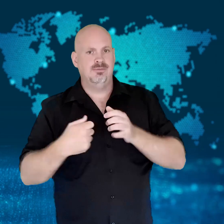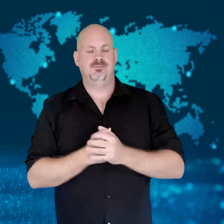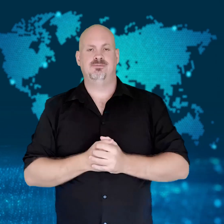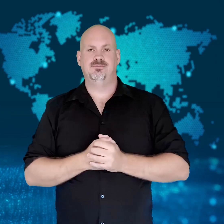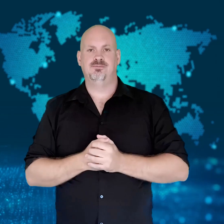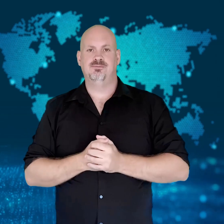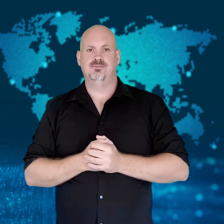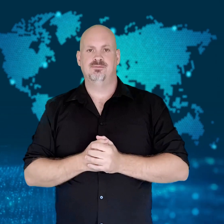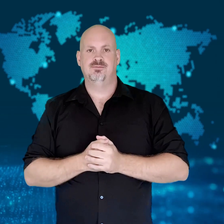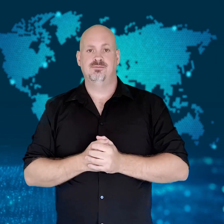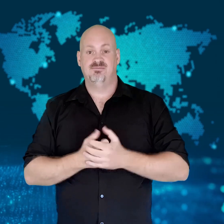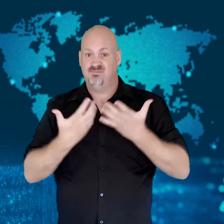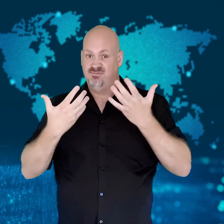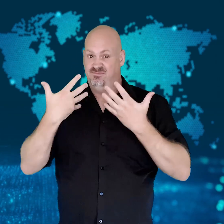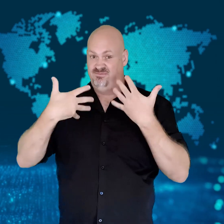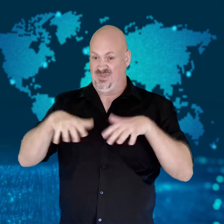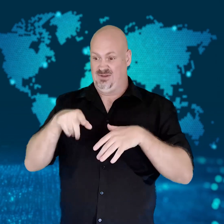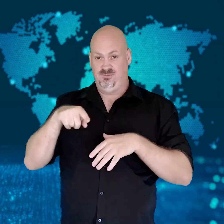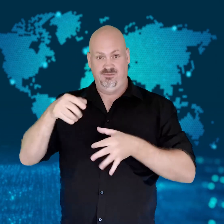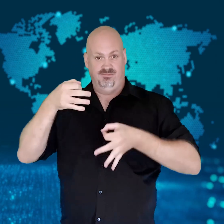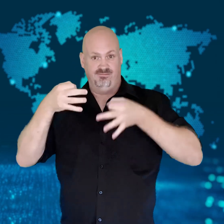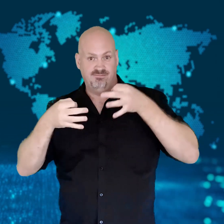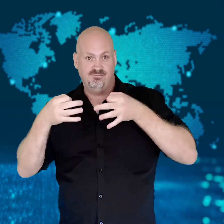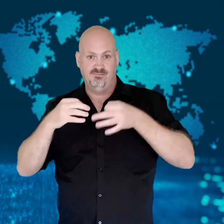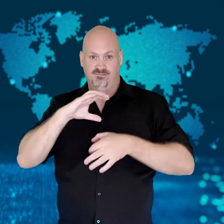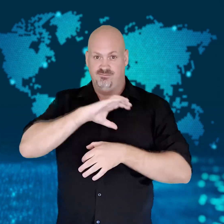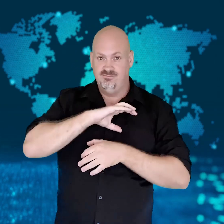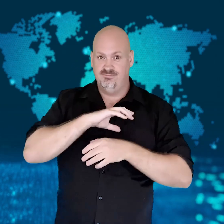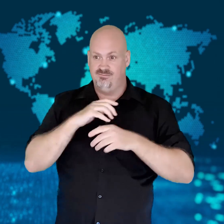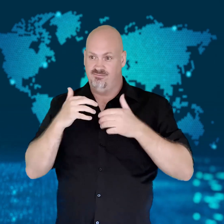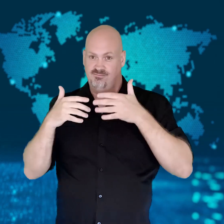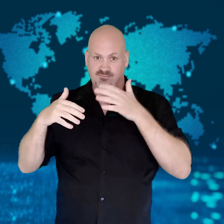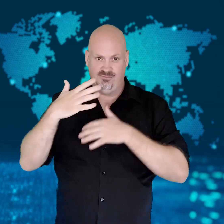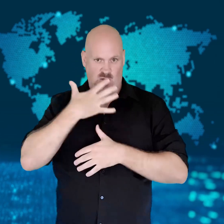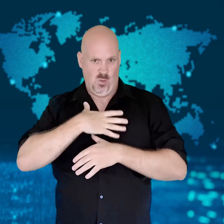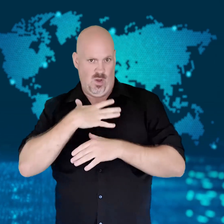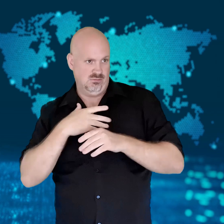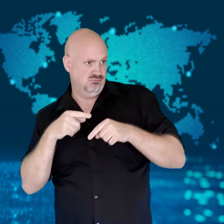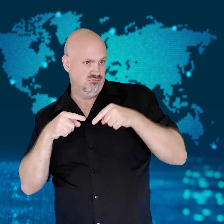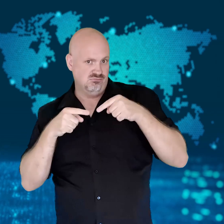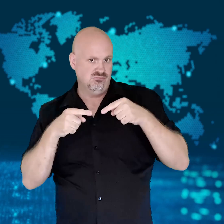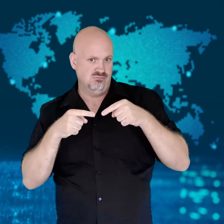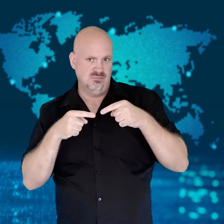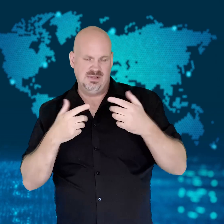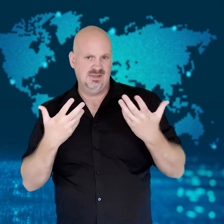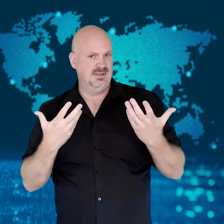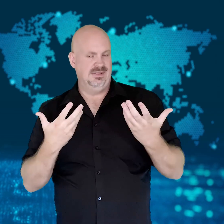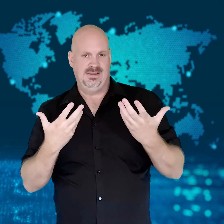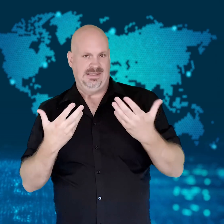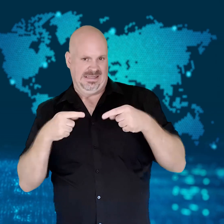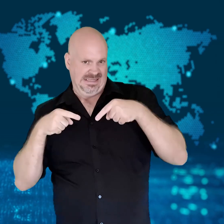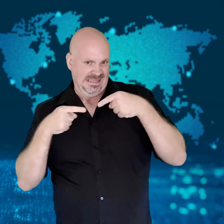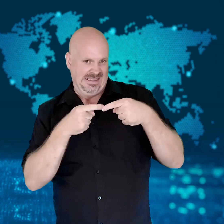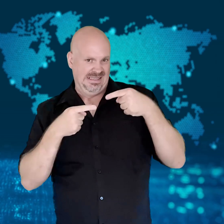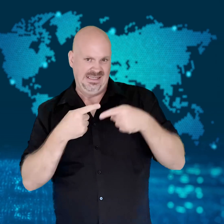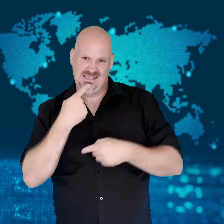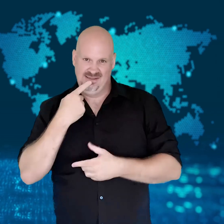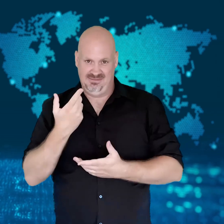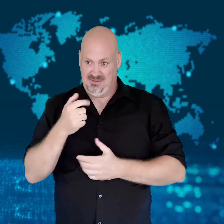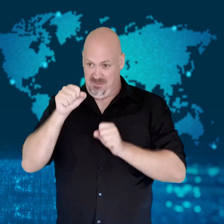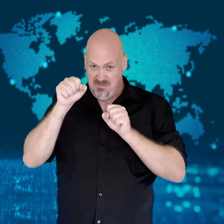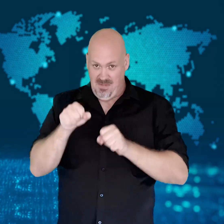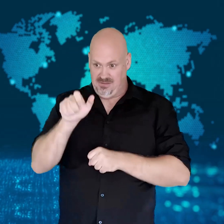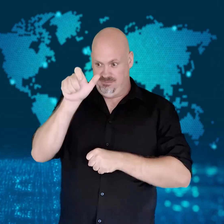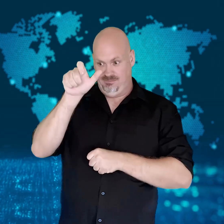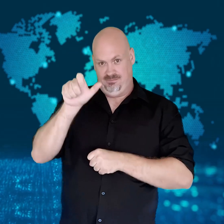The decision came despite objections by the Justice Department, claiming